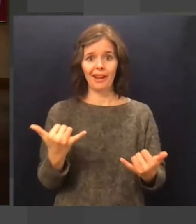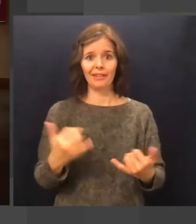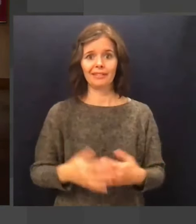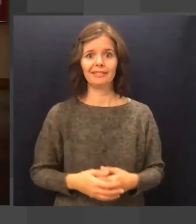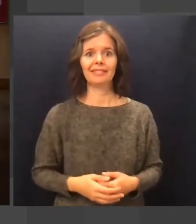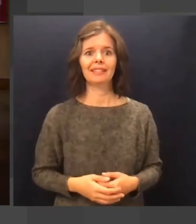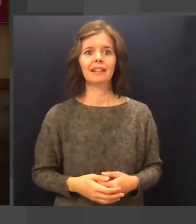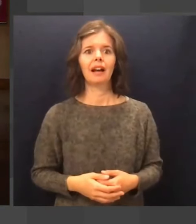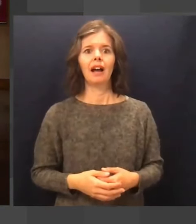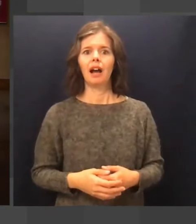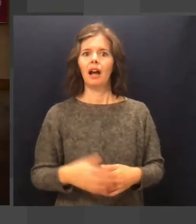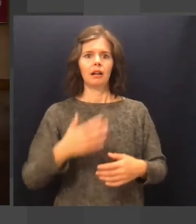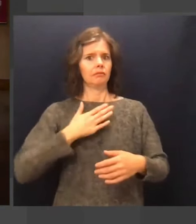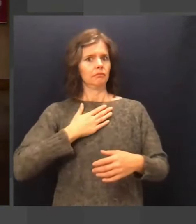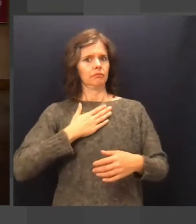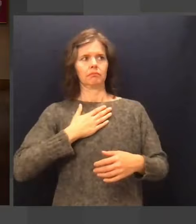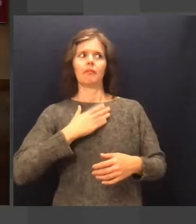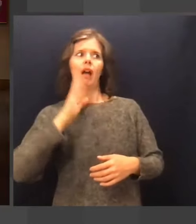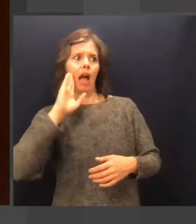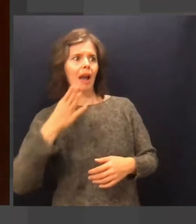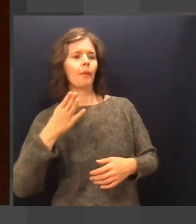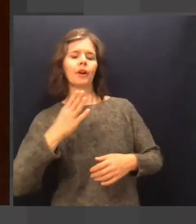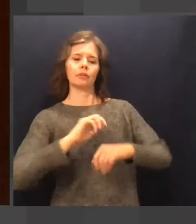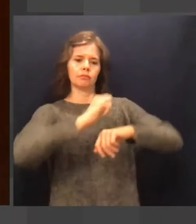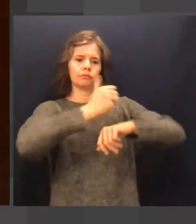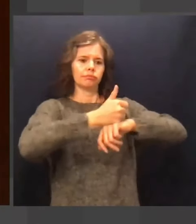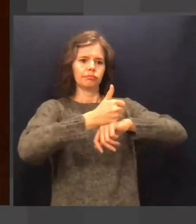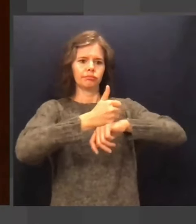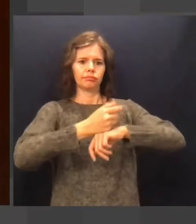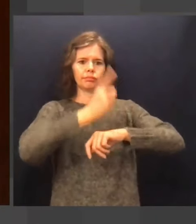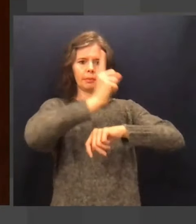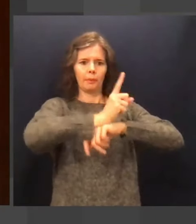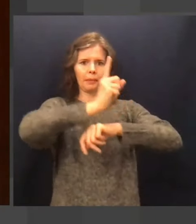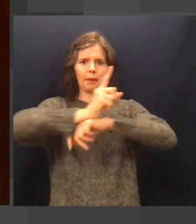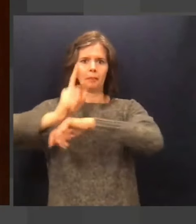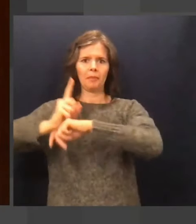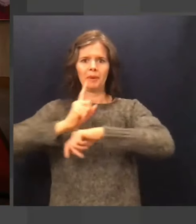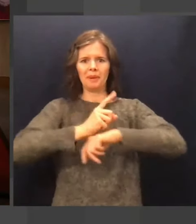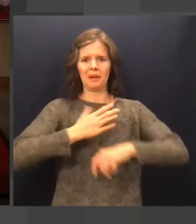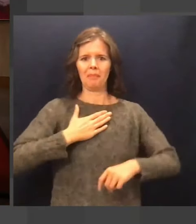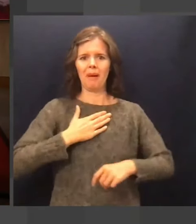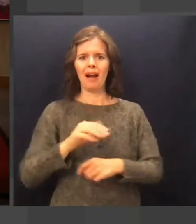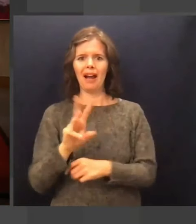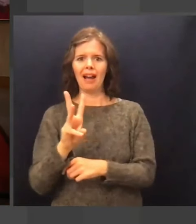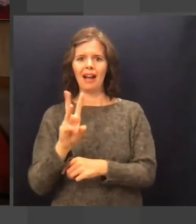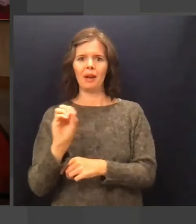WITH THAT. I'M GOING TO PLACE LIGHTNING RODS EVERYWHERE ON MY WOOL ROOF.